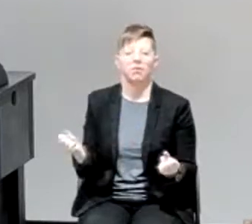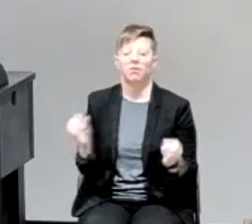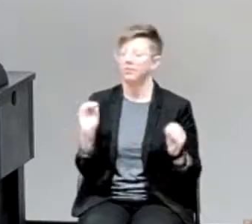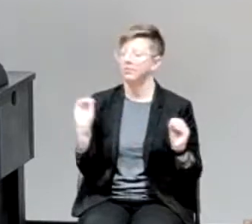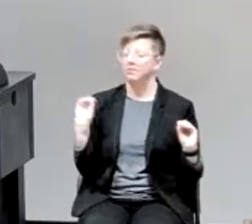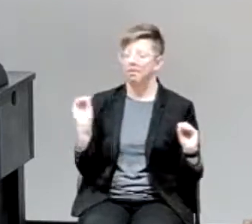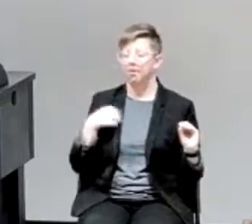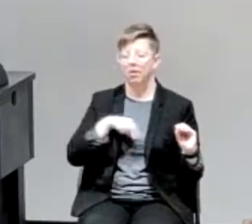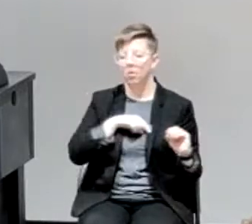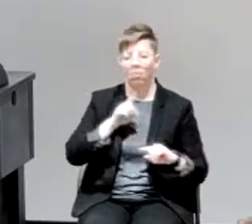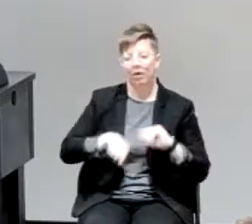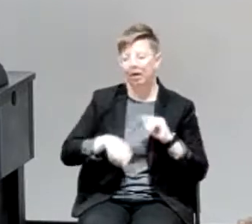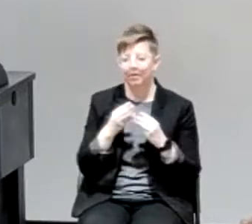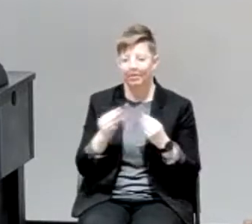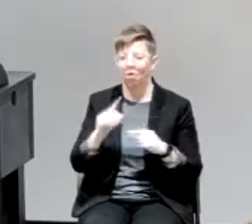The faster I can acknowledge it, stop